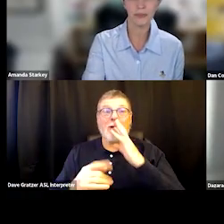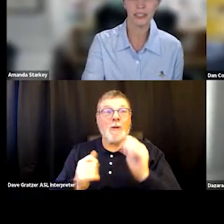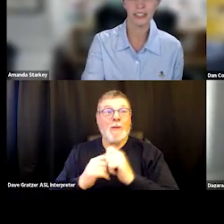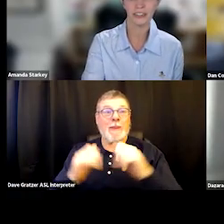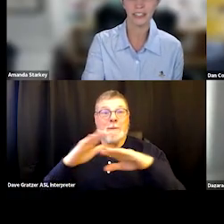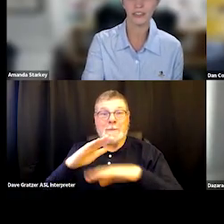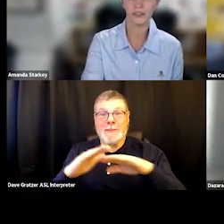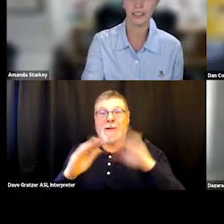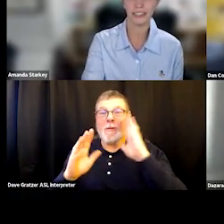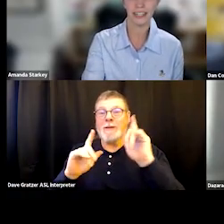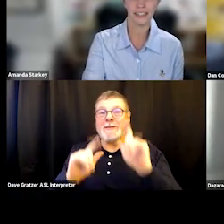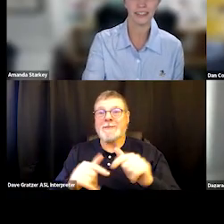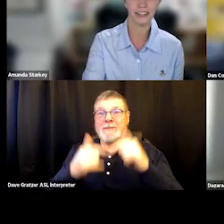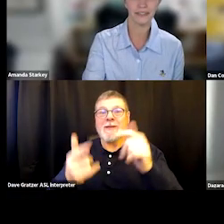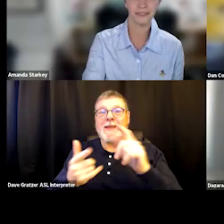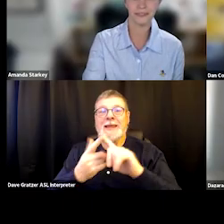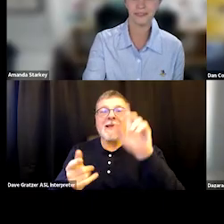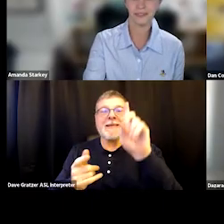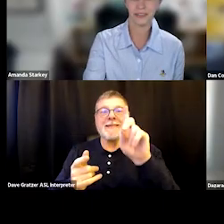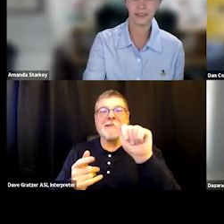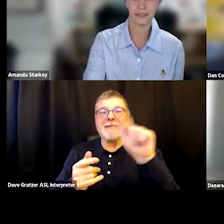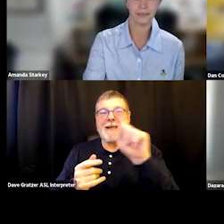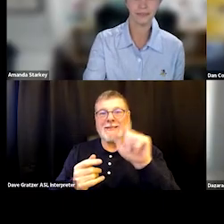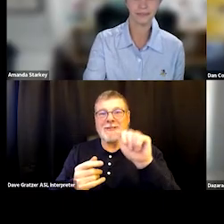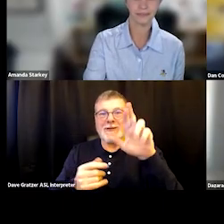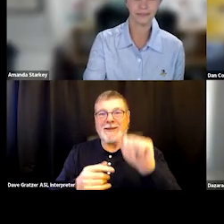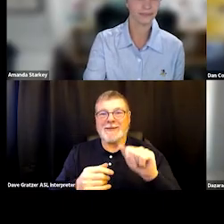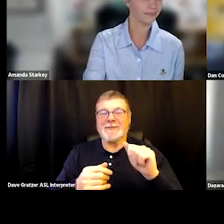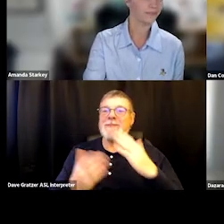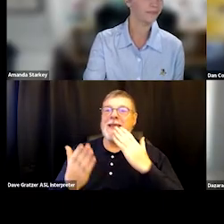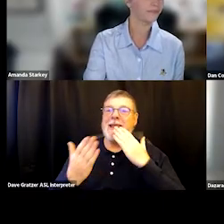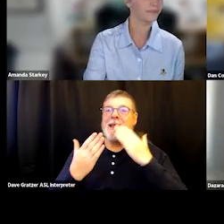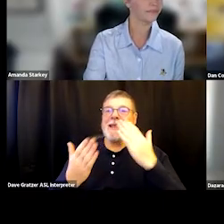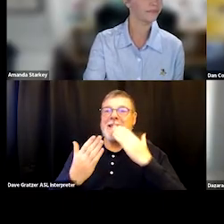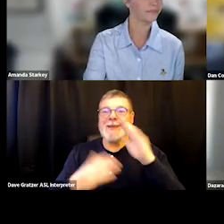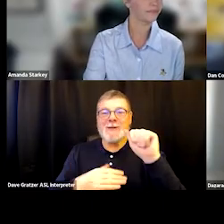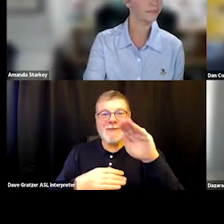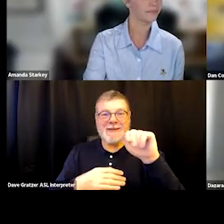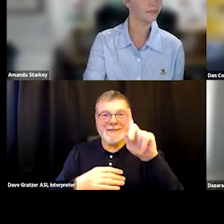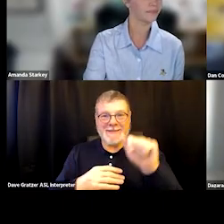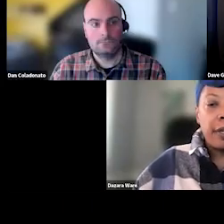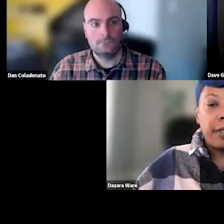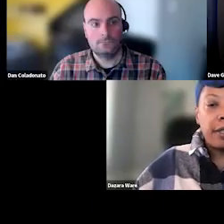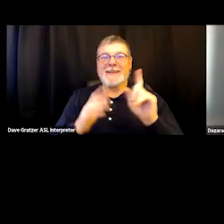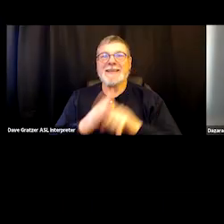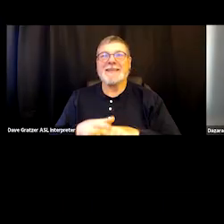and I'm going to turn things over to Dazara. Thank you so much, Amanda. All right, let's start off with the basics.